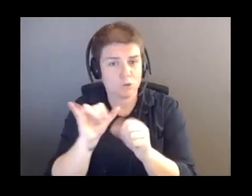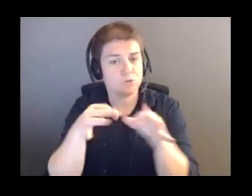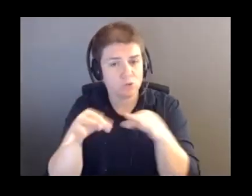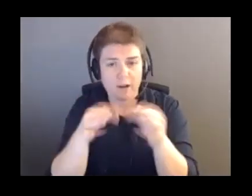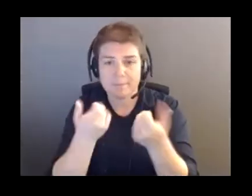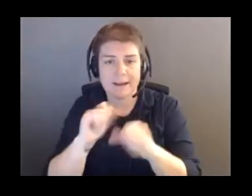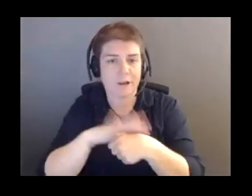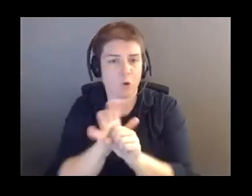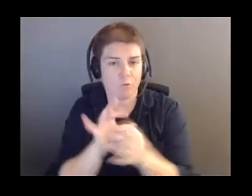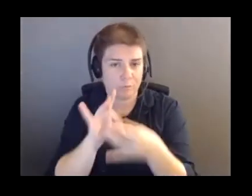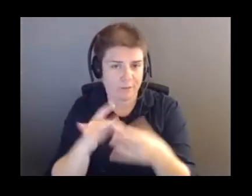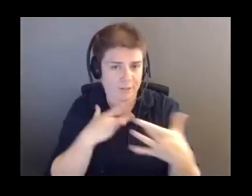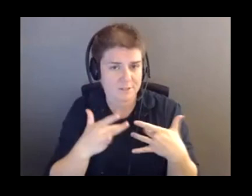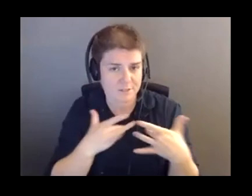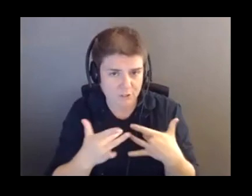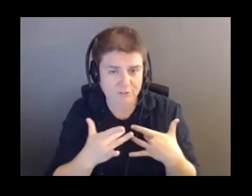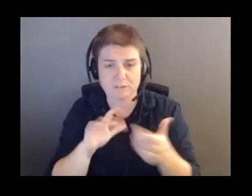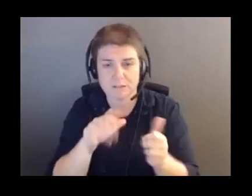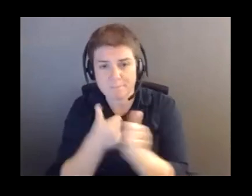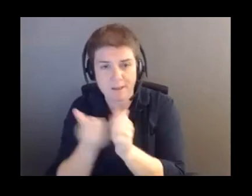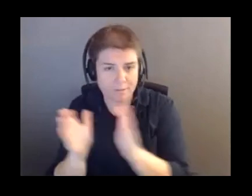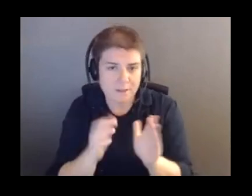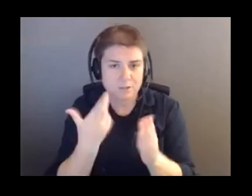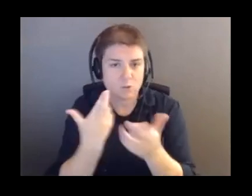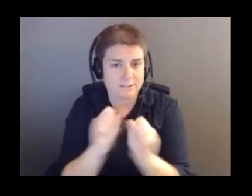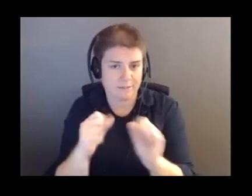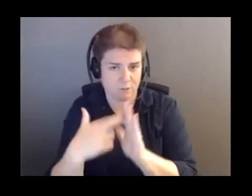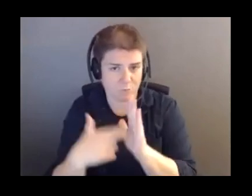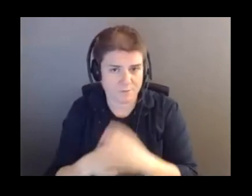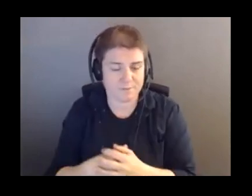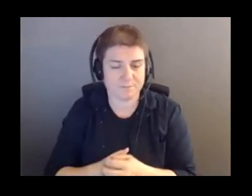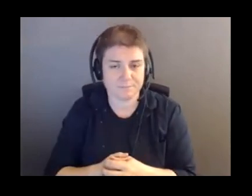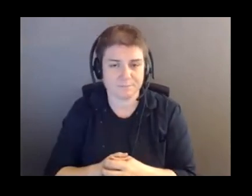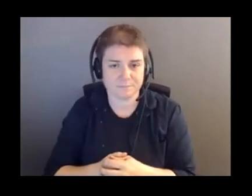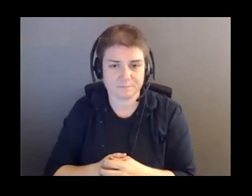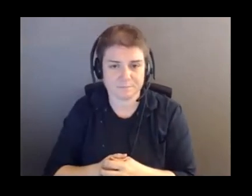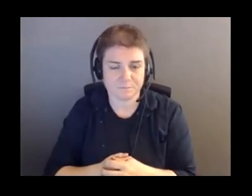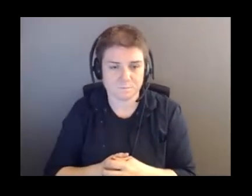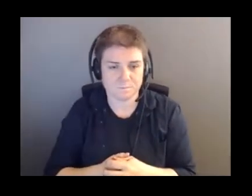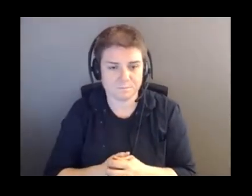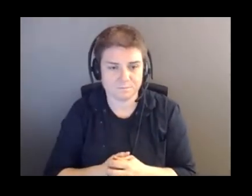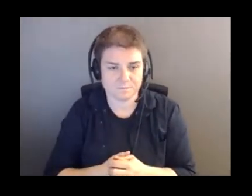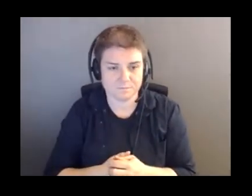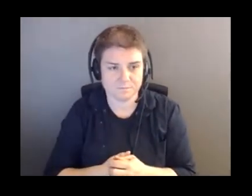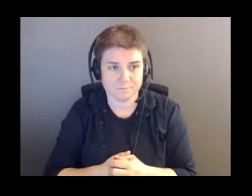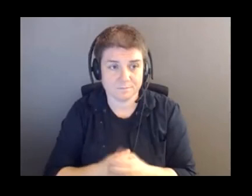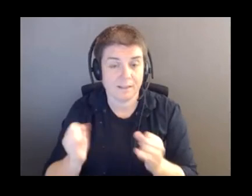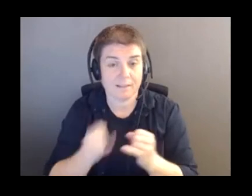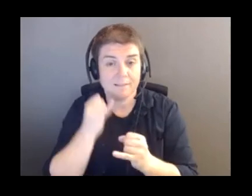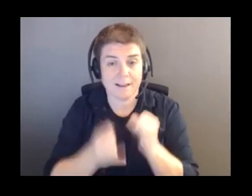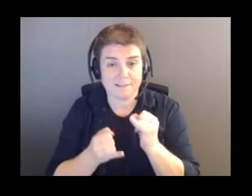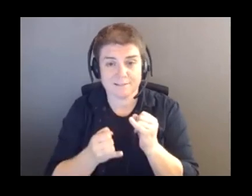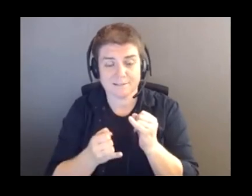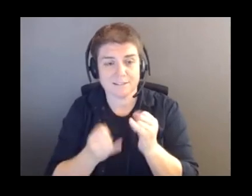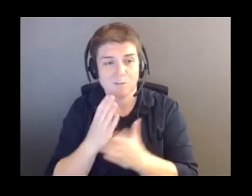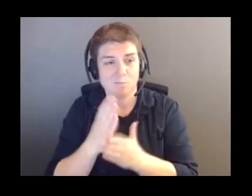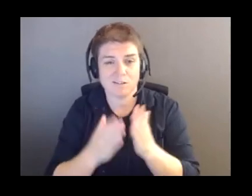considerations, contingencies, or safety measures. And lastly, you'll be expected to provide